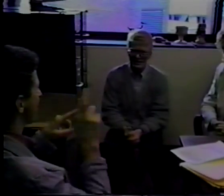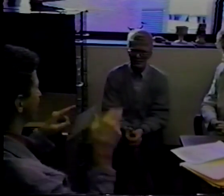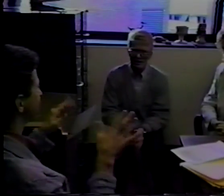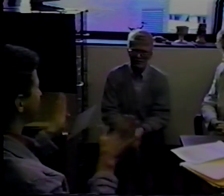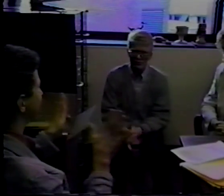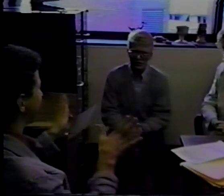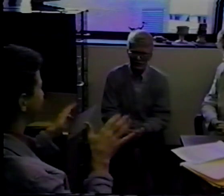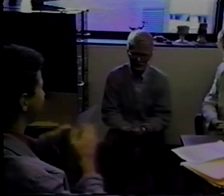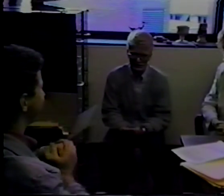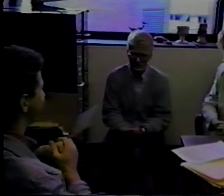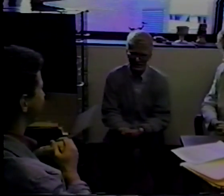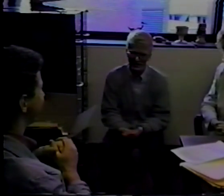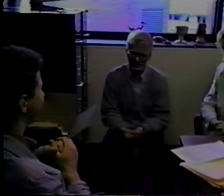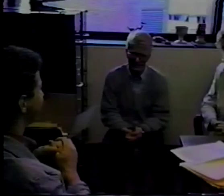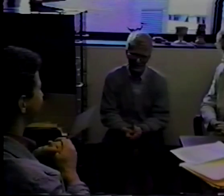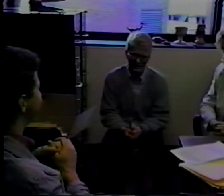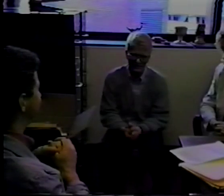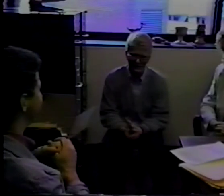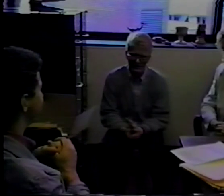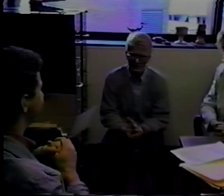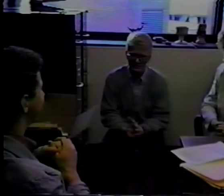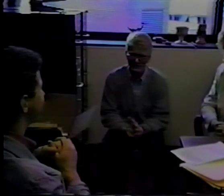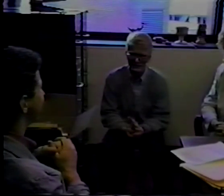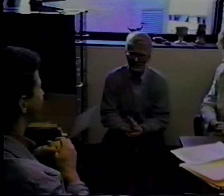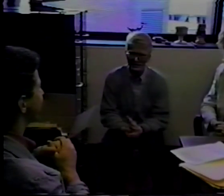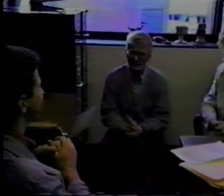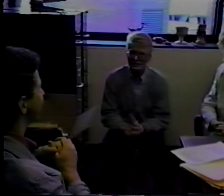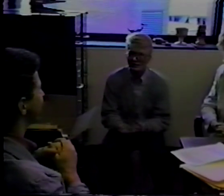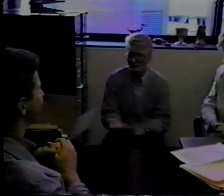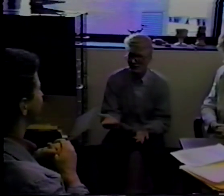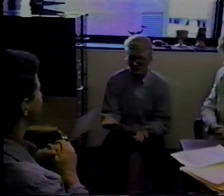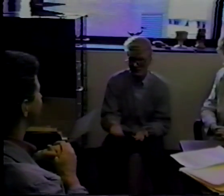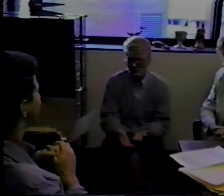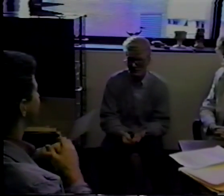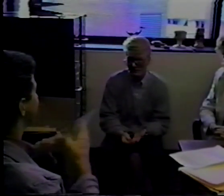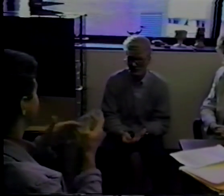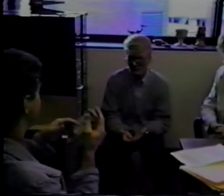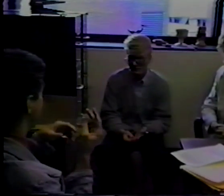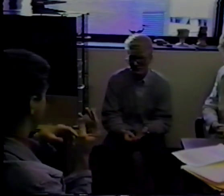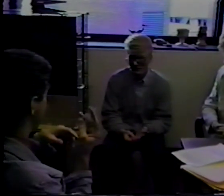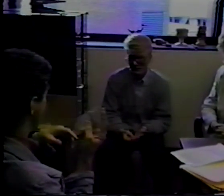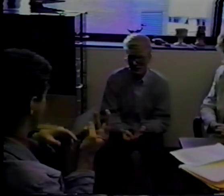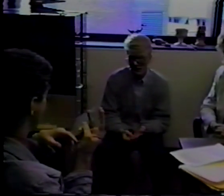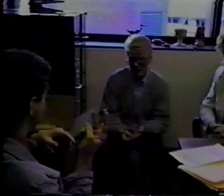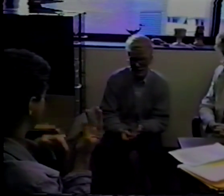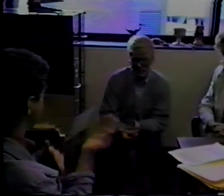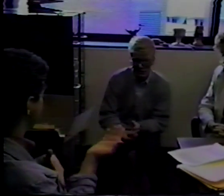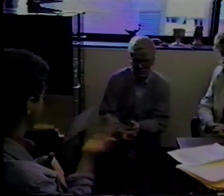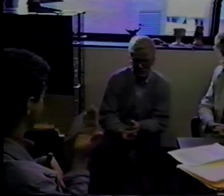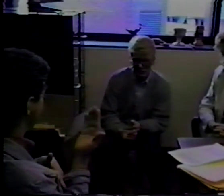Well, cause I get back from Rochester Sunday. How about